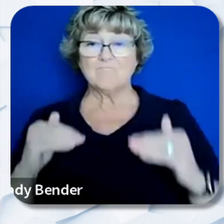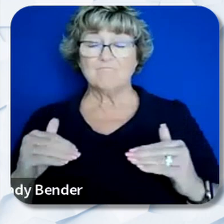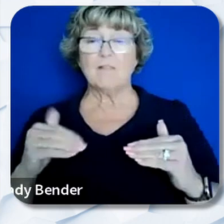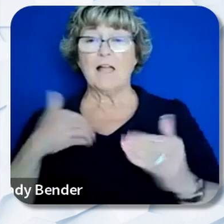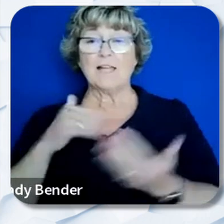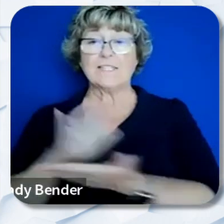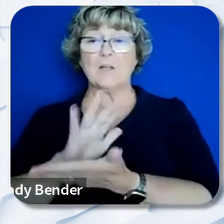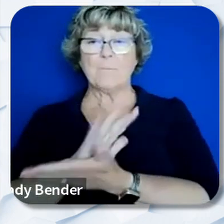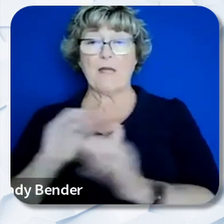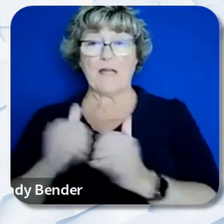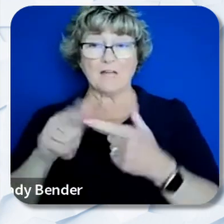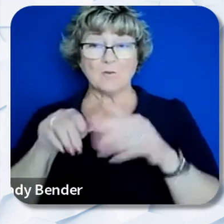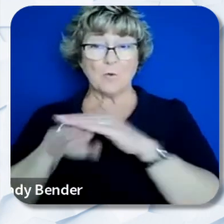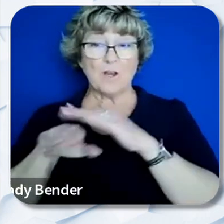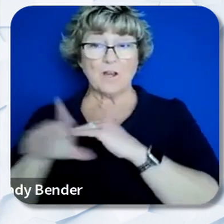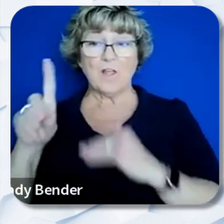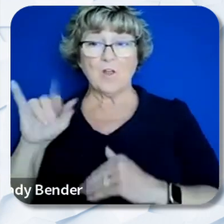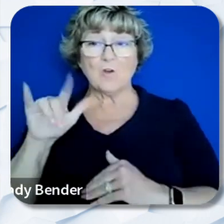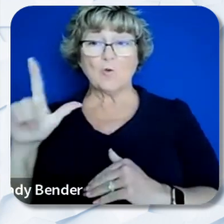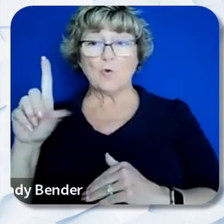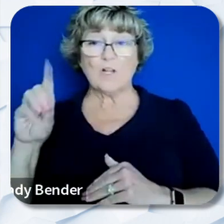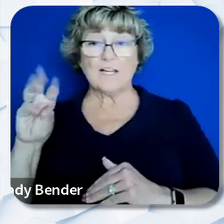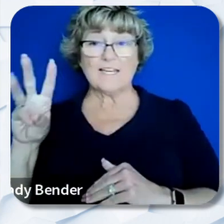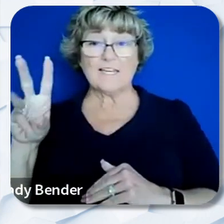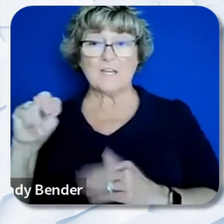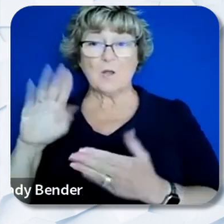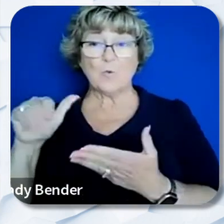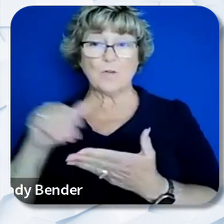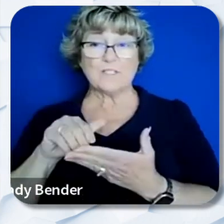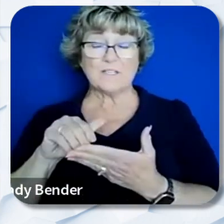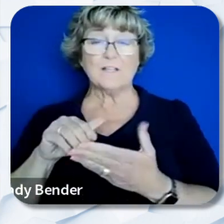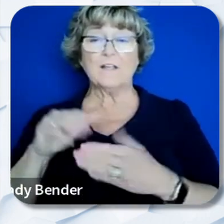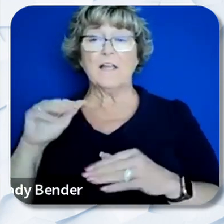called 'How to Access the Drill Down Center' and instructs you upload CALPADS files. Is